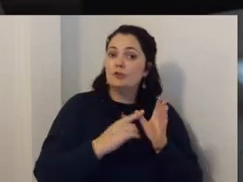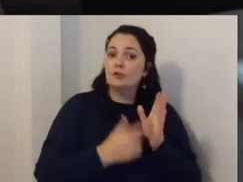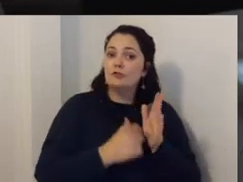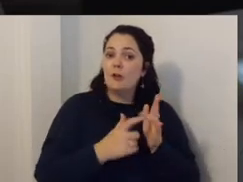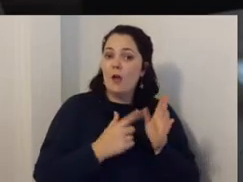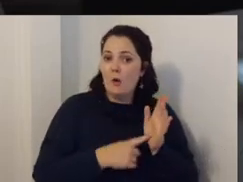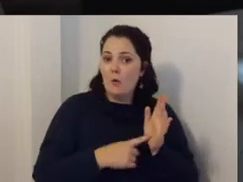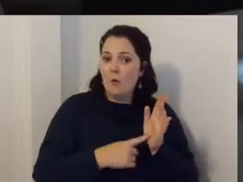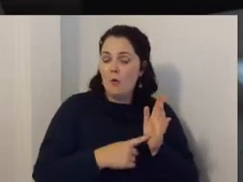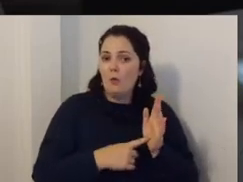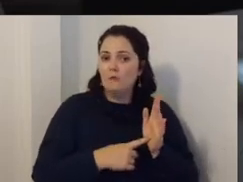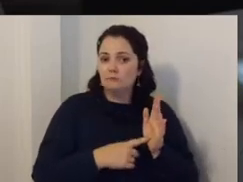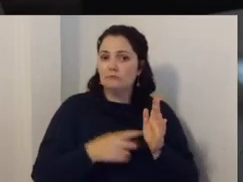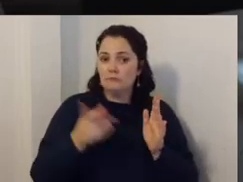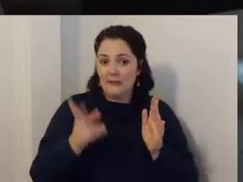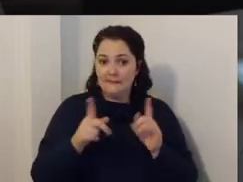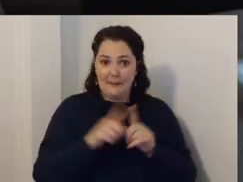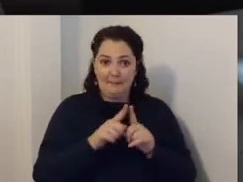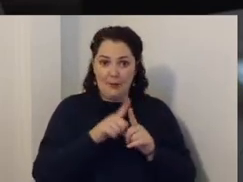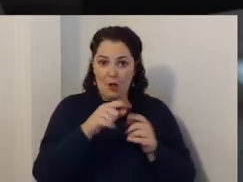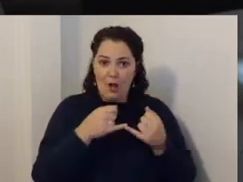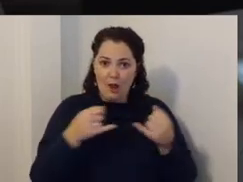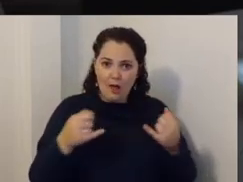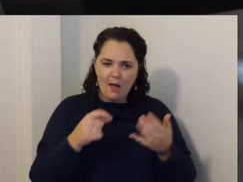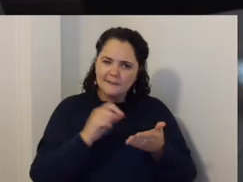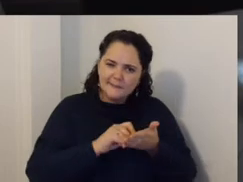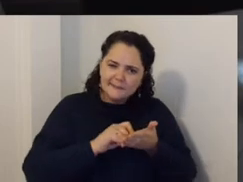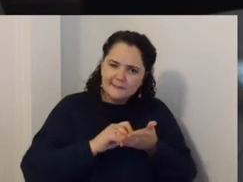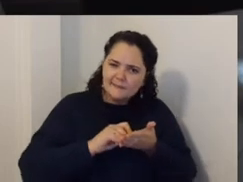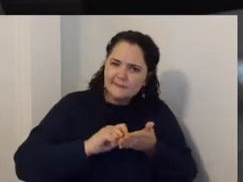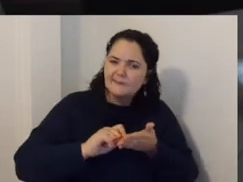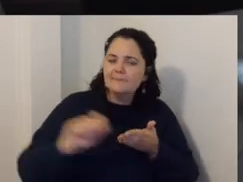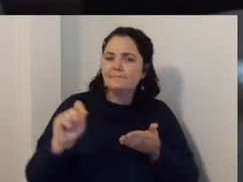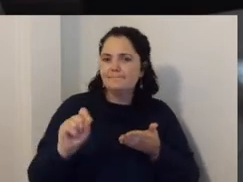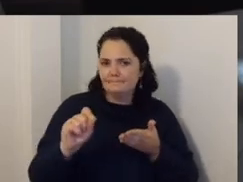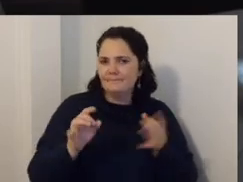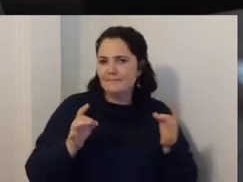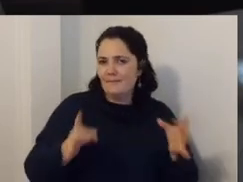line again, put a little bit of weight on it, make it a nice heavy line there on your paper to begin